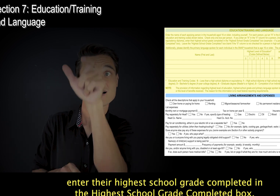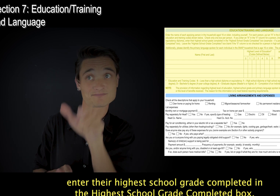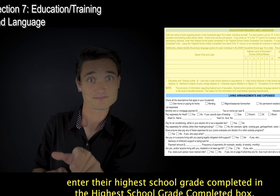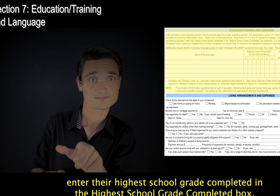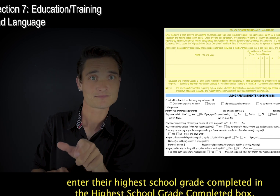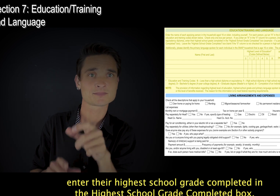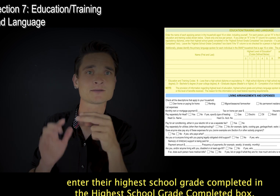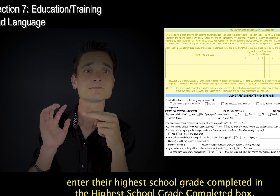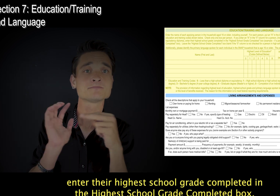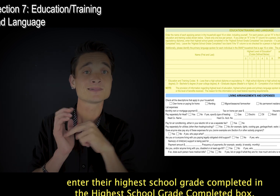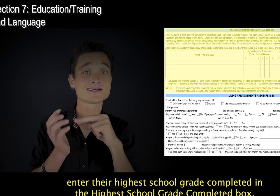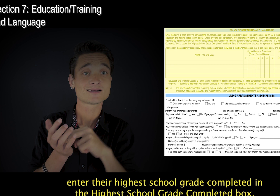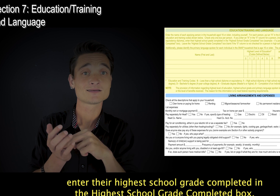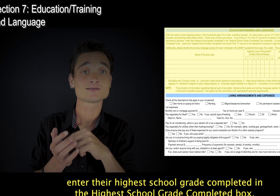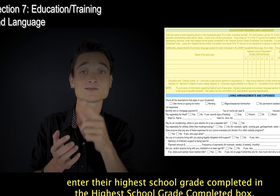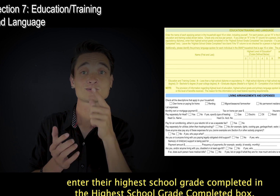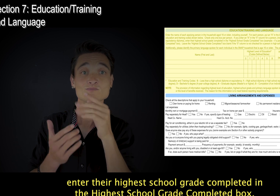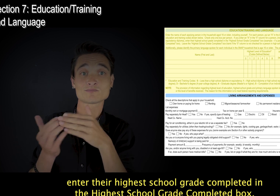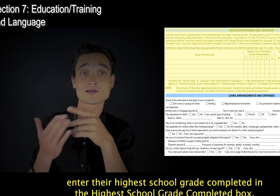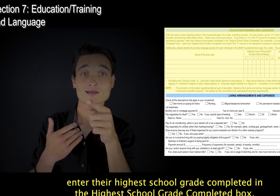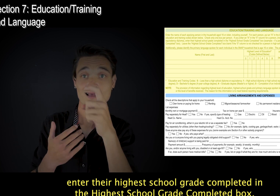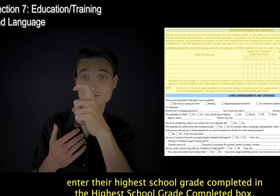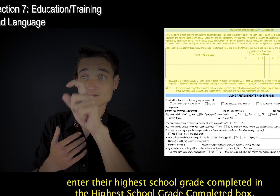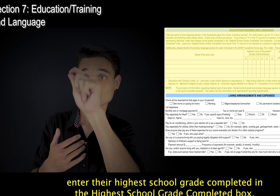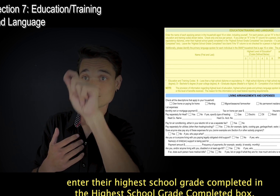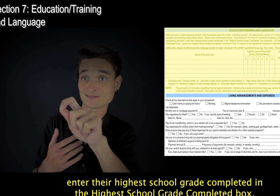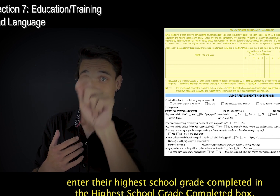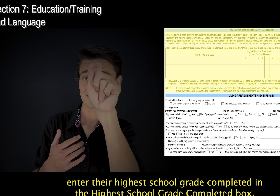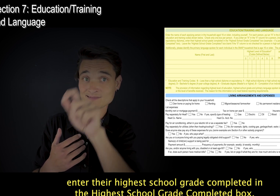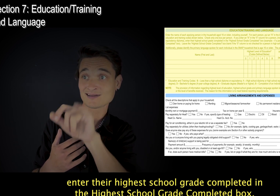enter their highest school grade completed in the Highest School Grade Completed box.